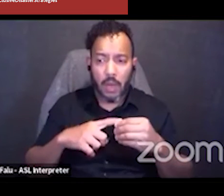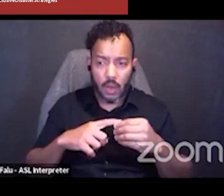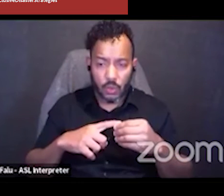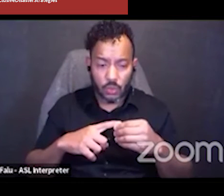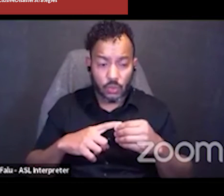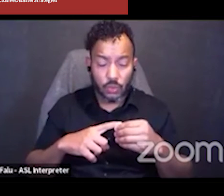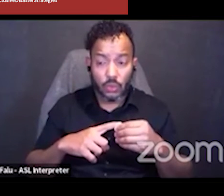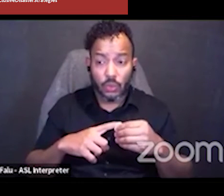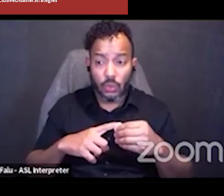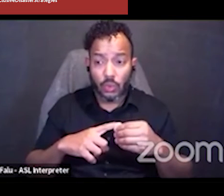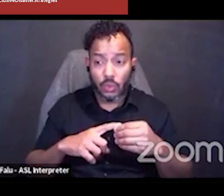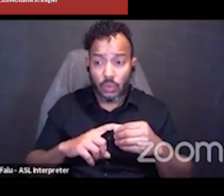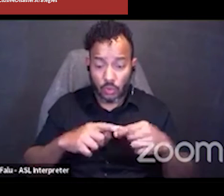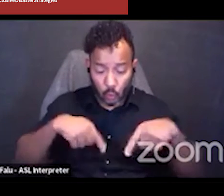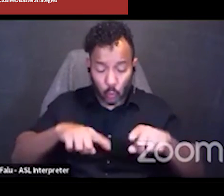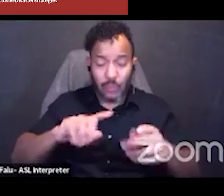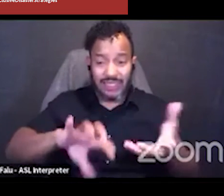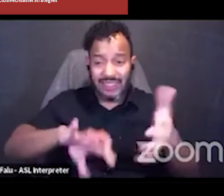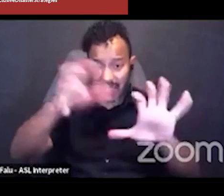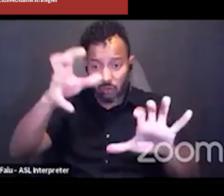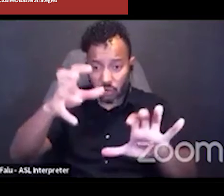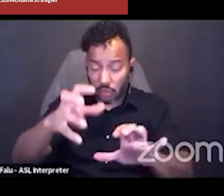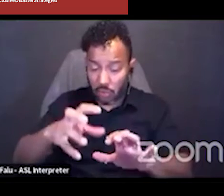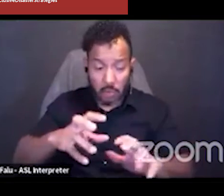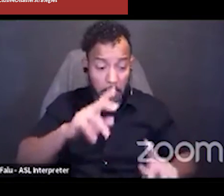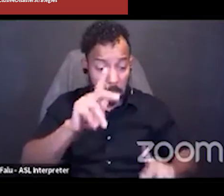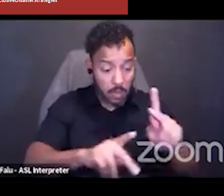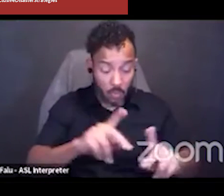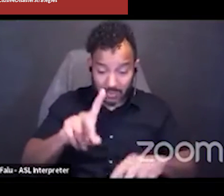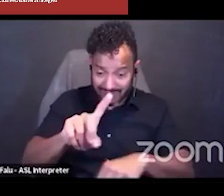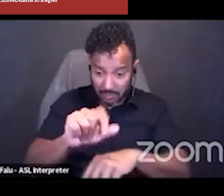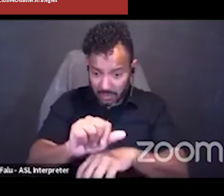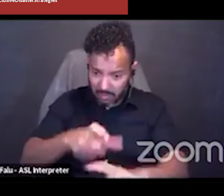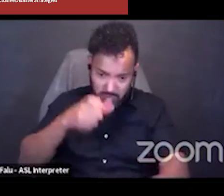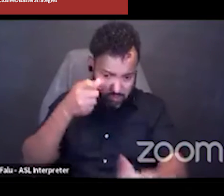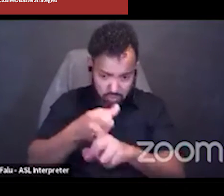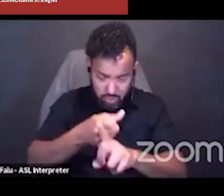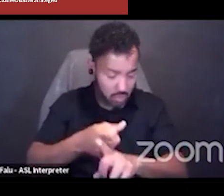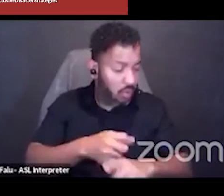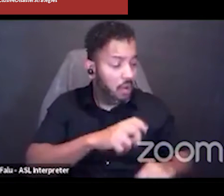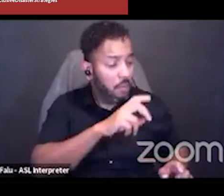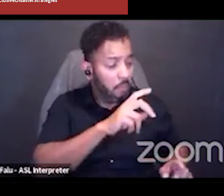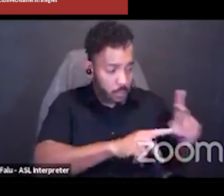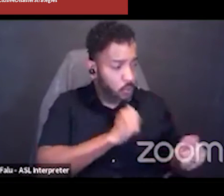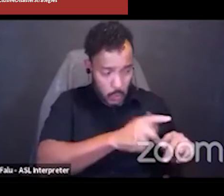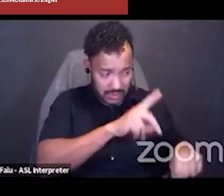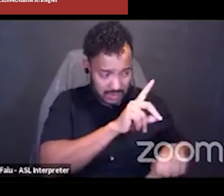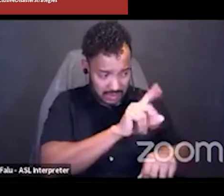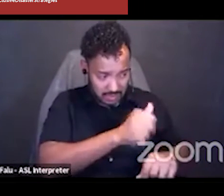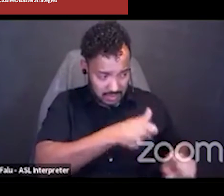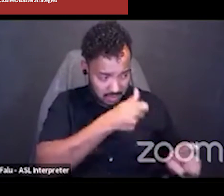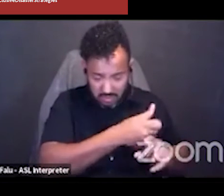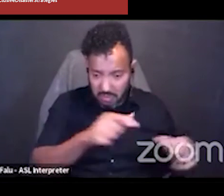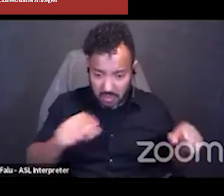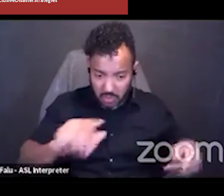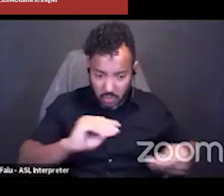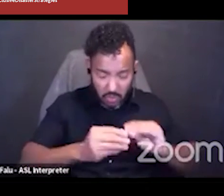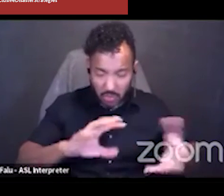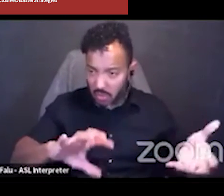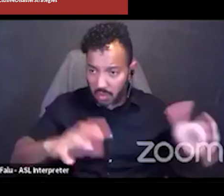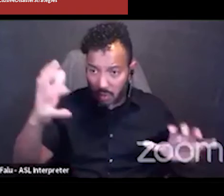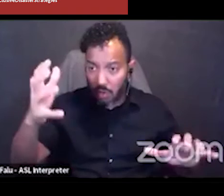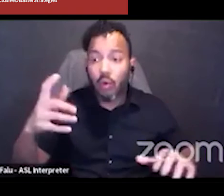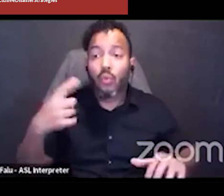disabilities during disasters, we shared that the united nations finding where -- 22 -- dash